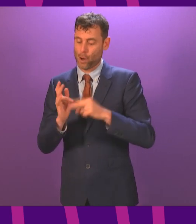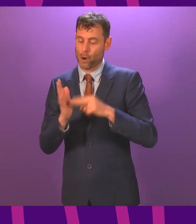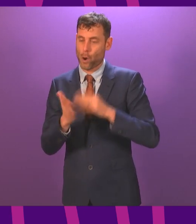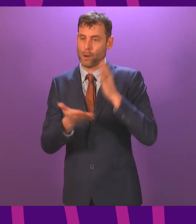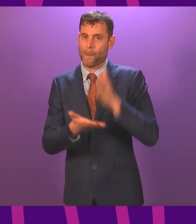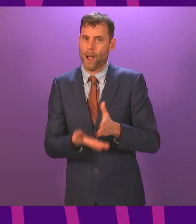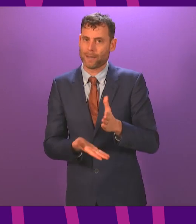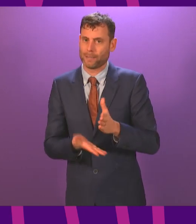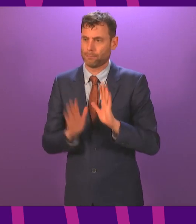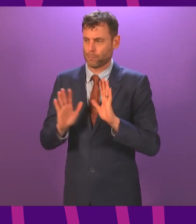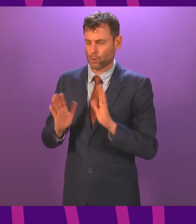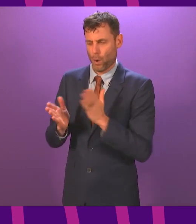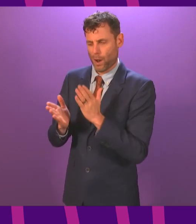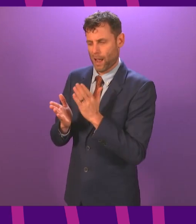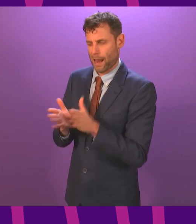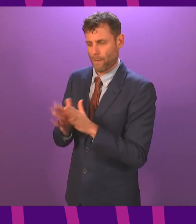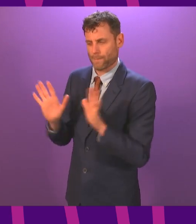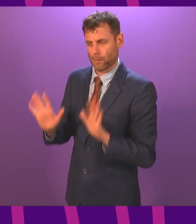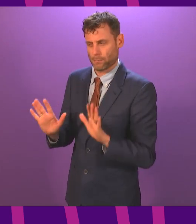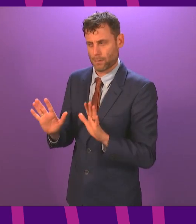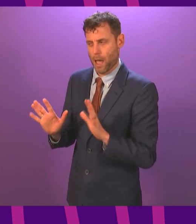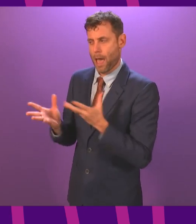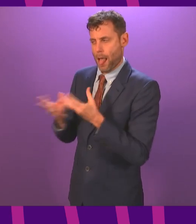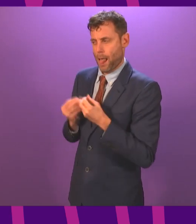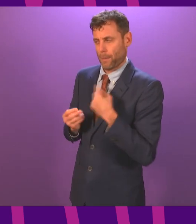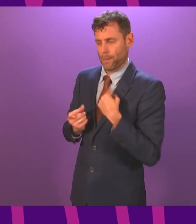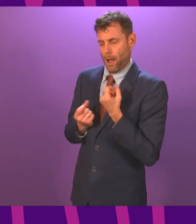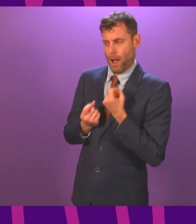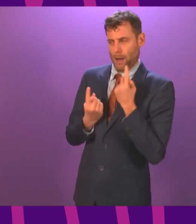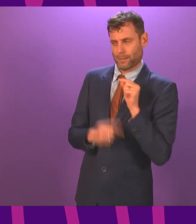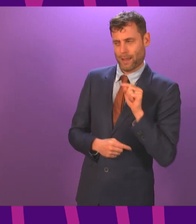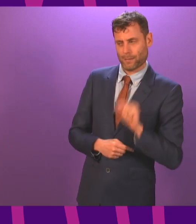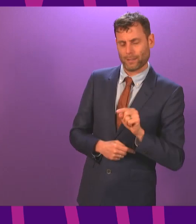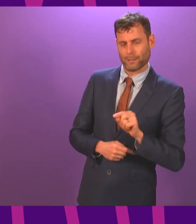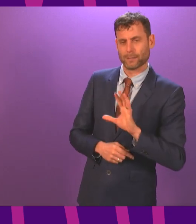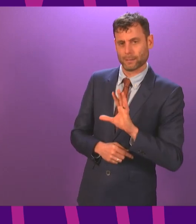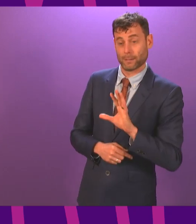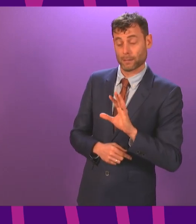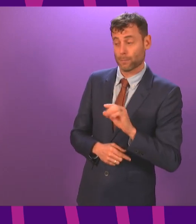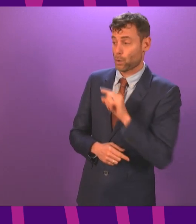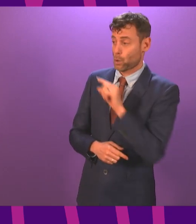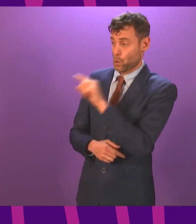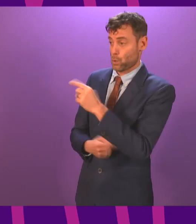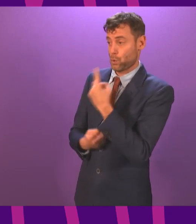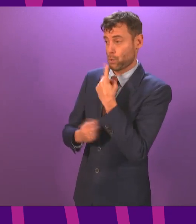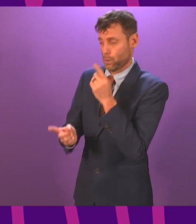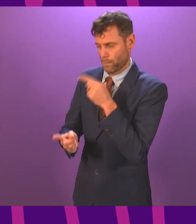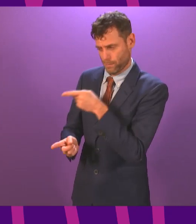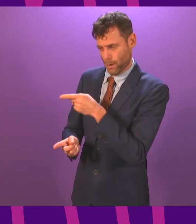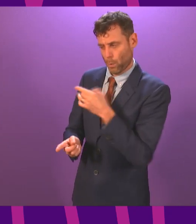in the chamber. I ask for your help in making sure that the facts are accurately recorded